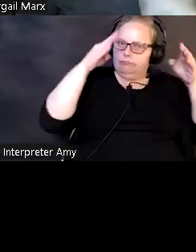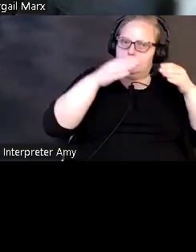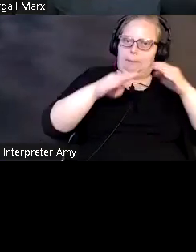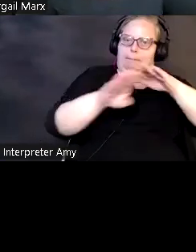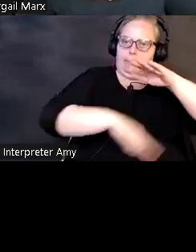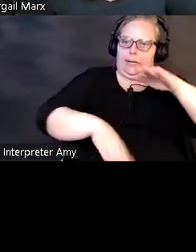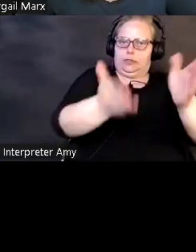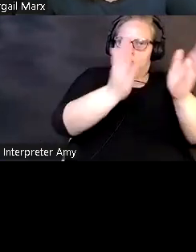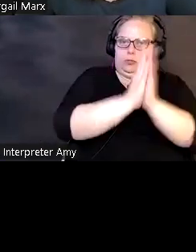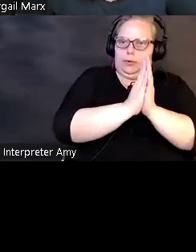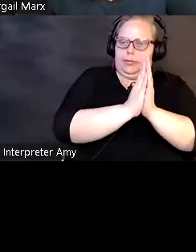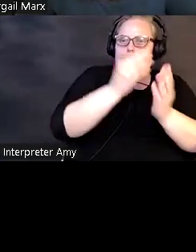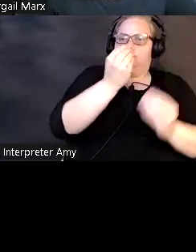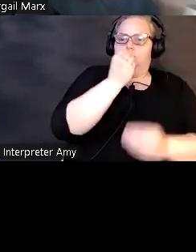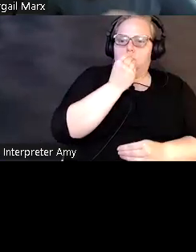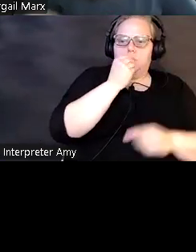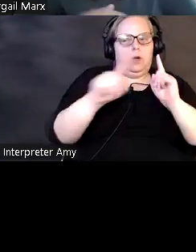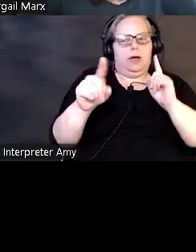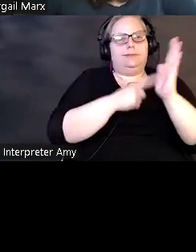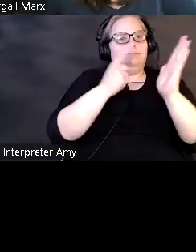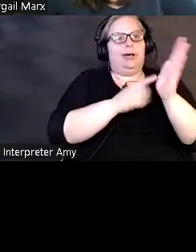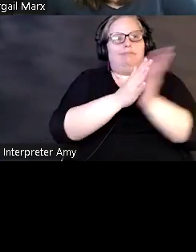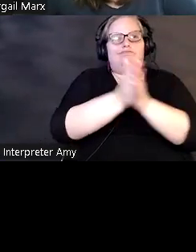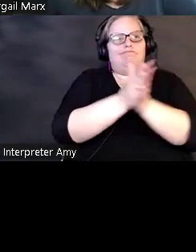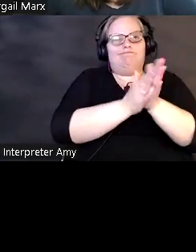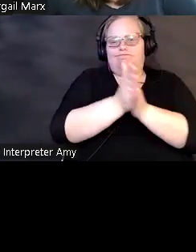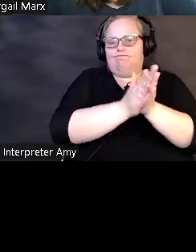but that's not always motivating. What's motivating are those social aspects